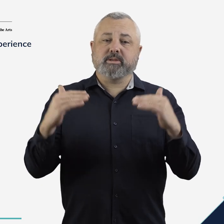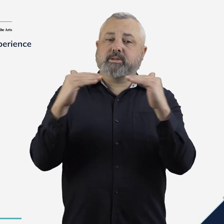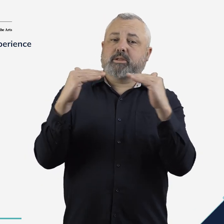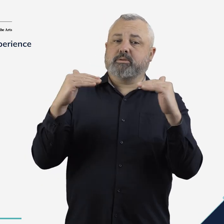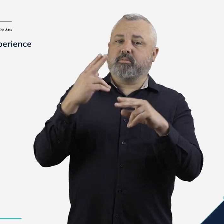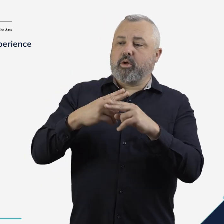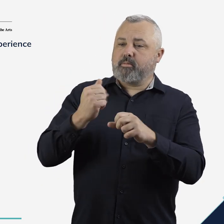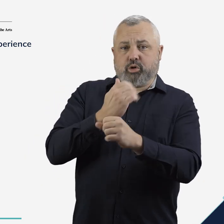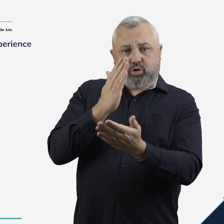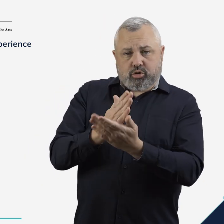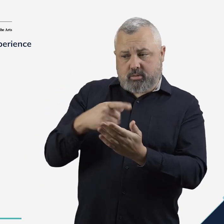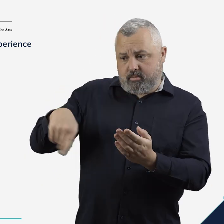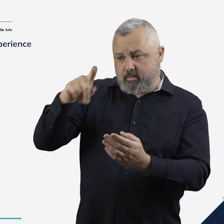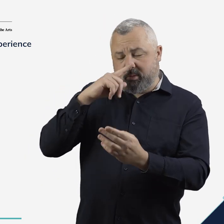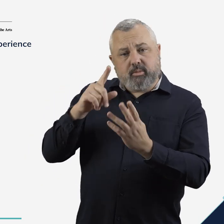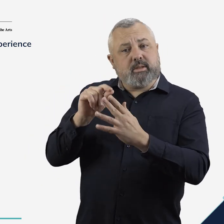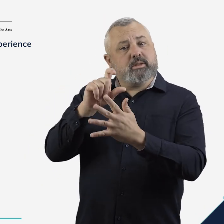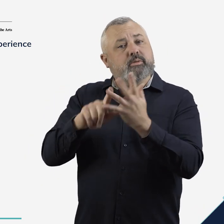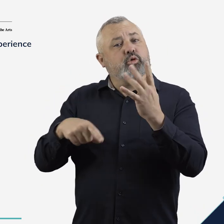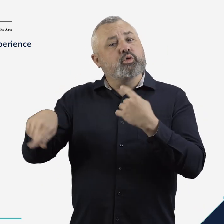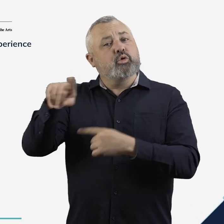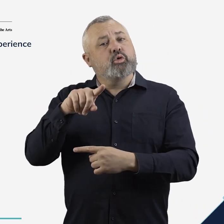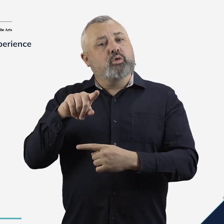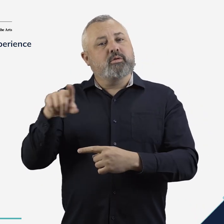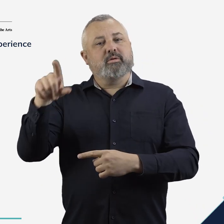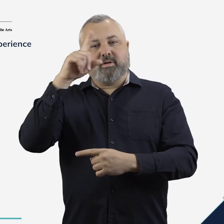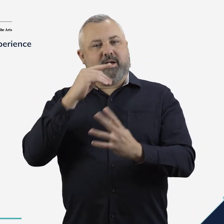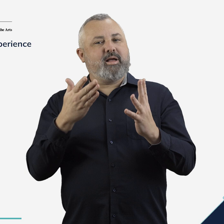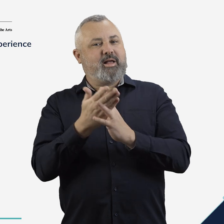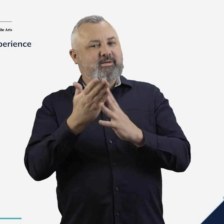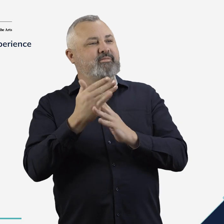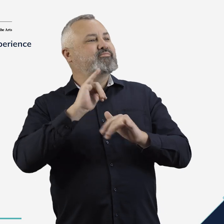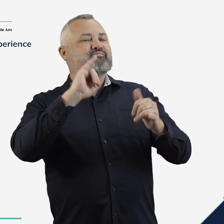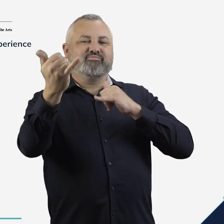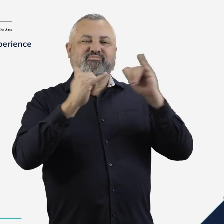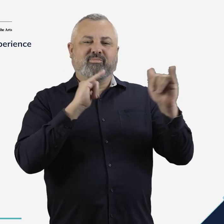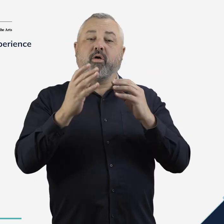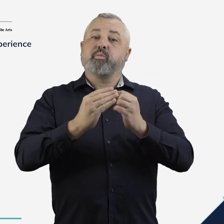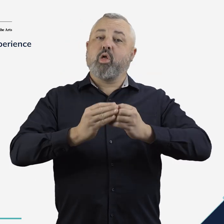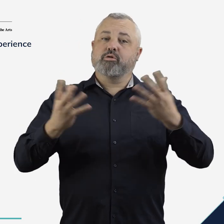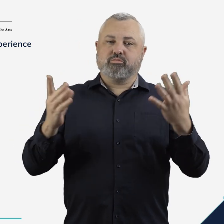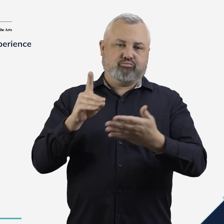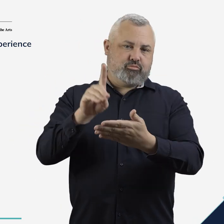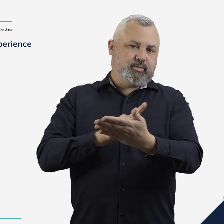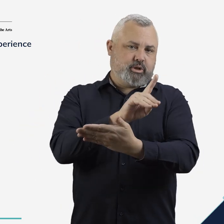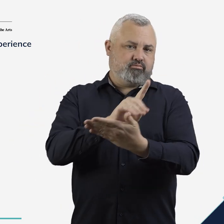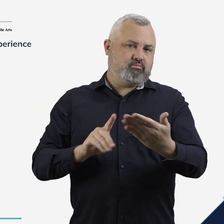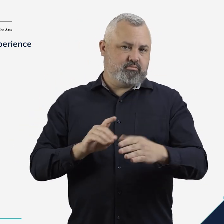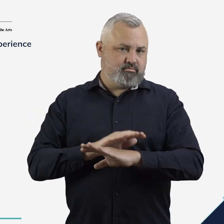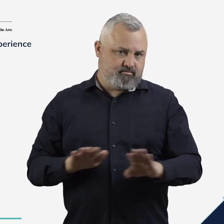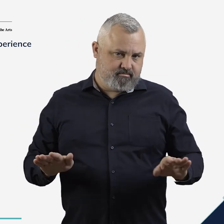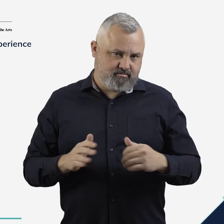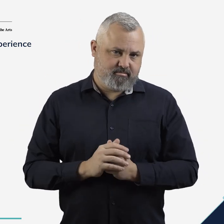the standards for ensuring people with disability can access air travel that is free from discrimination.